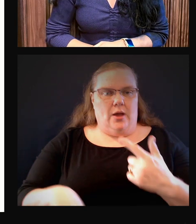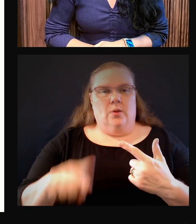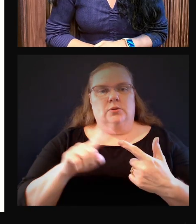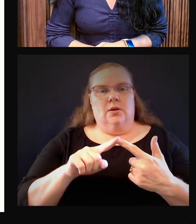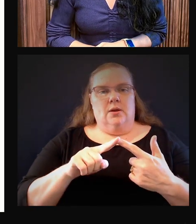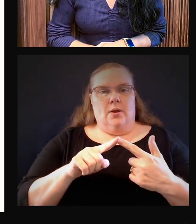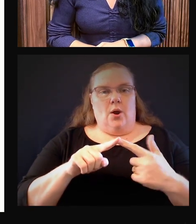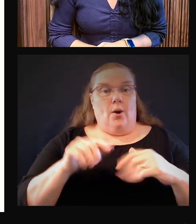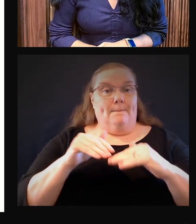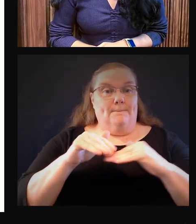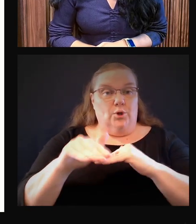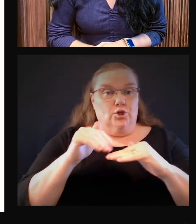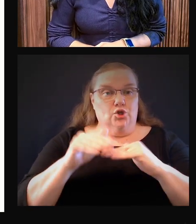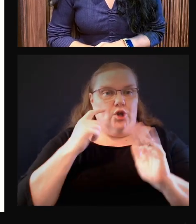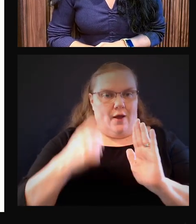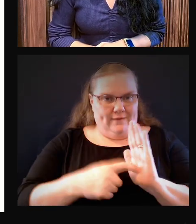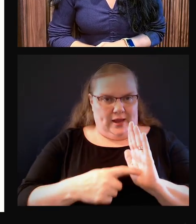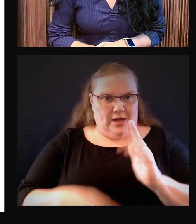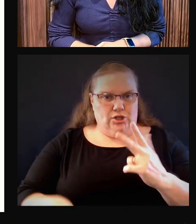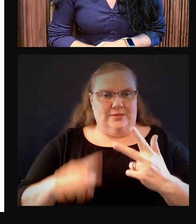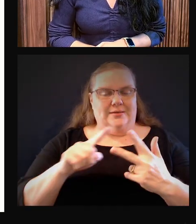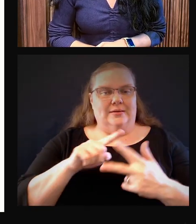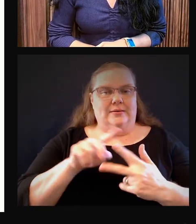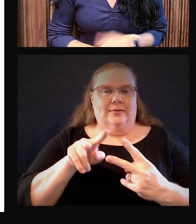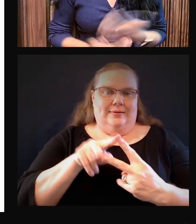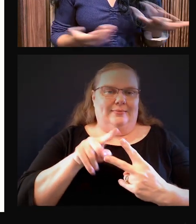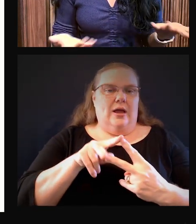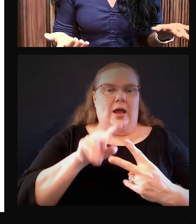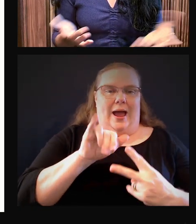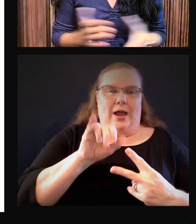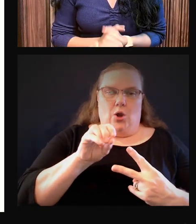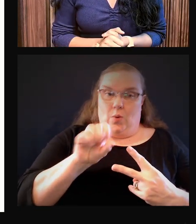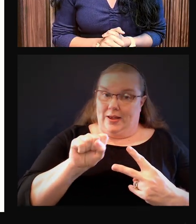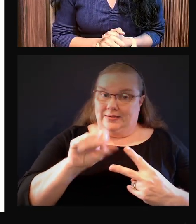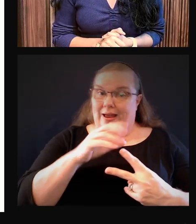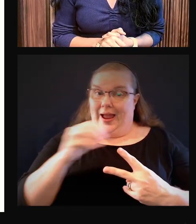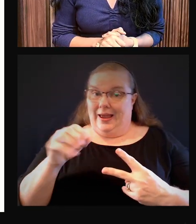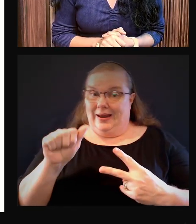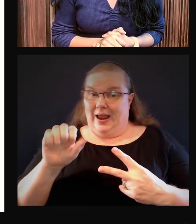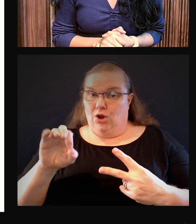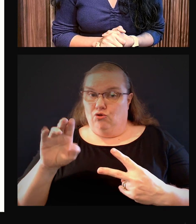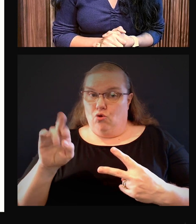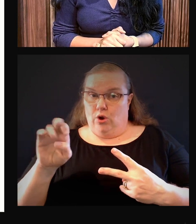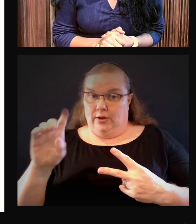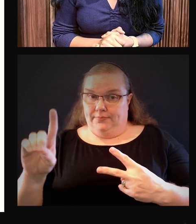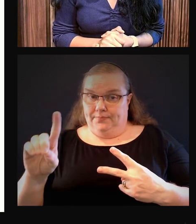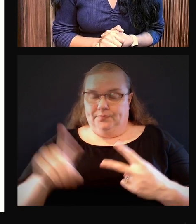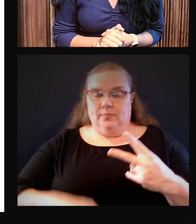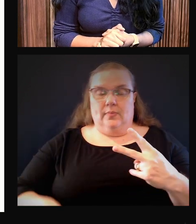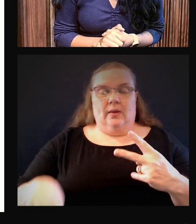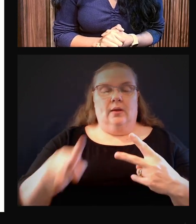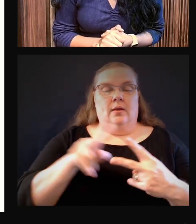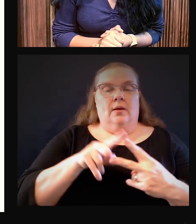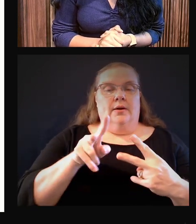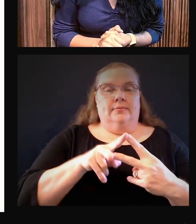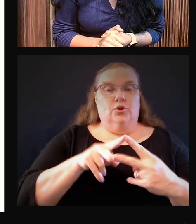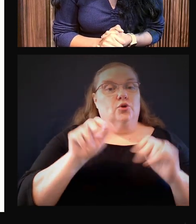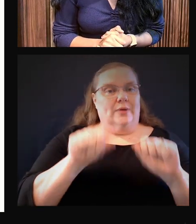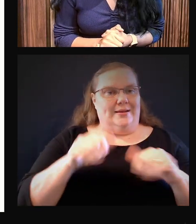This can be applied on both iOS and Android. If not that, you can send out items directly to their treasure chest